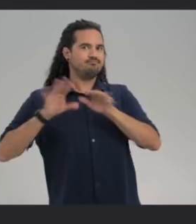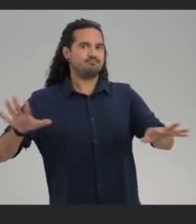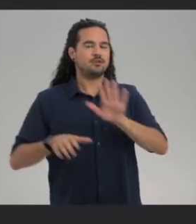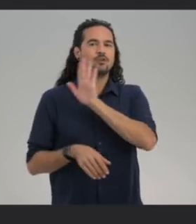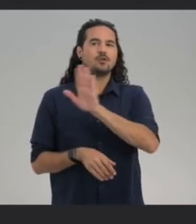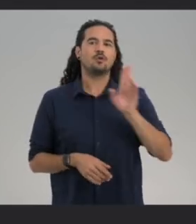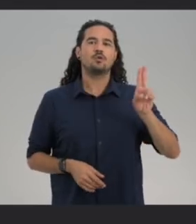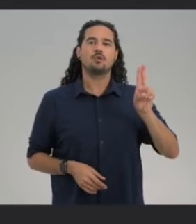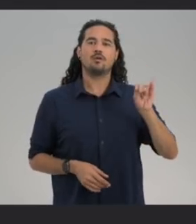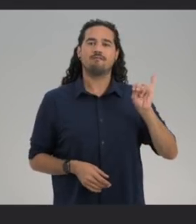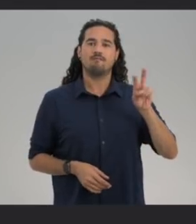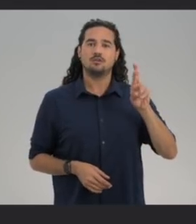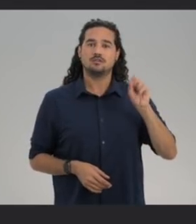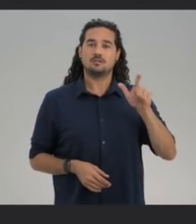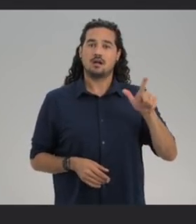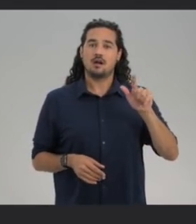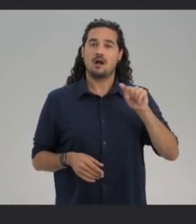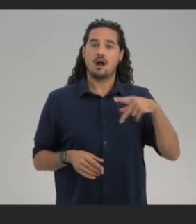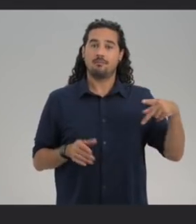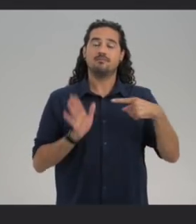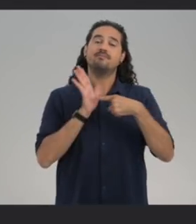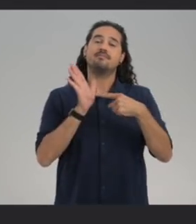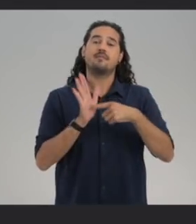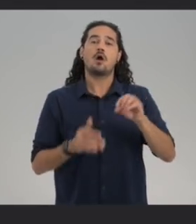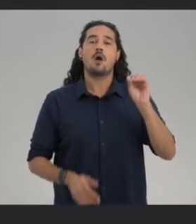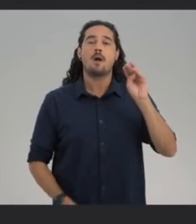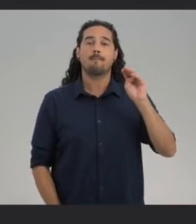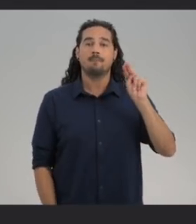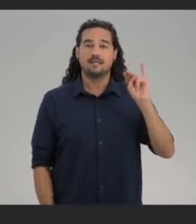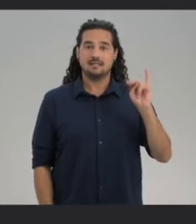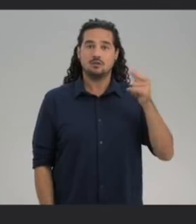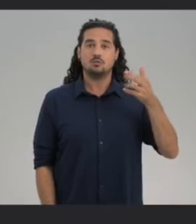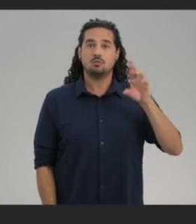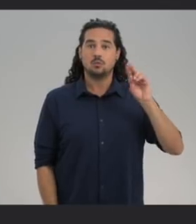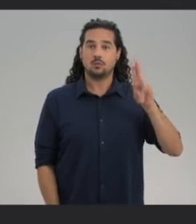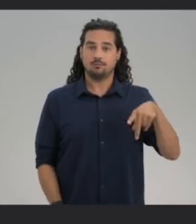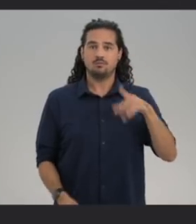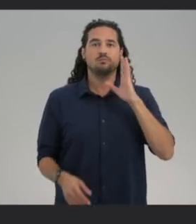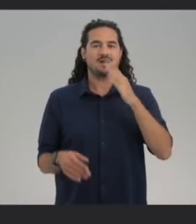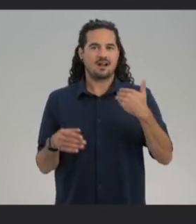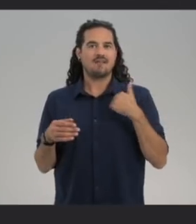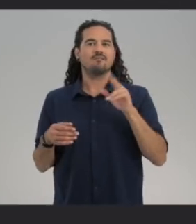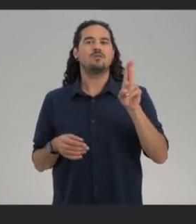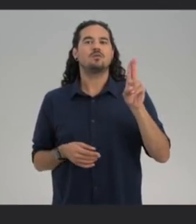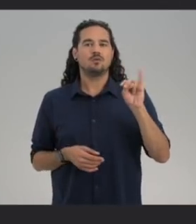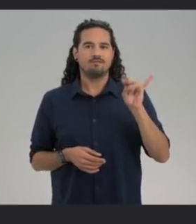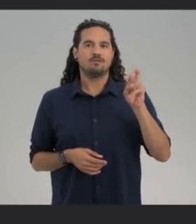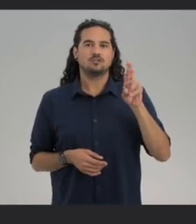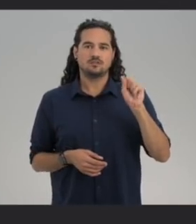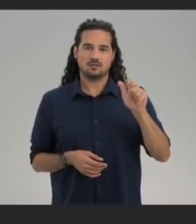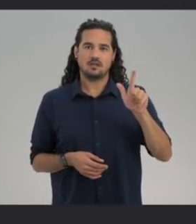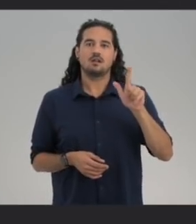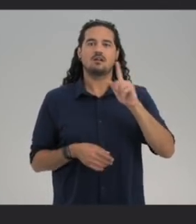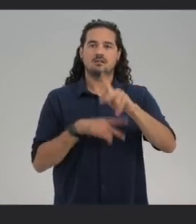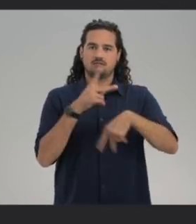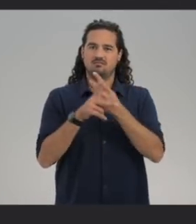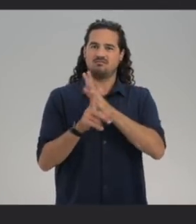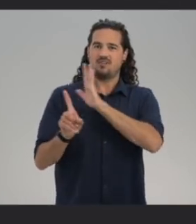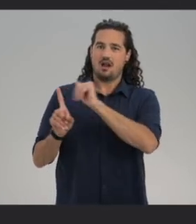For example, Omni Group is bringing Universal versions of all of their great Mac apps. And Adobe is bringing Universal versions of their apps,